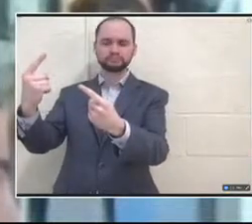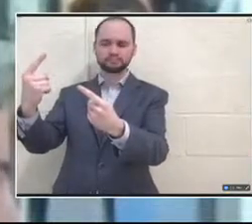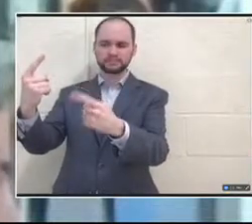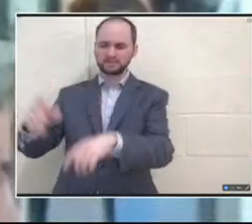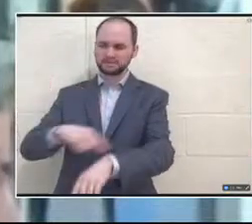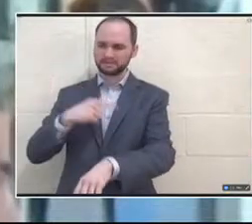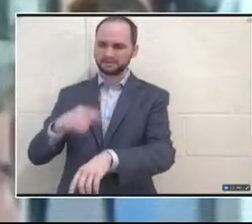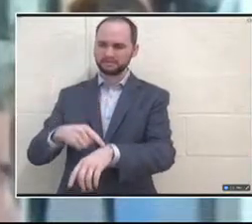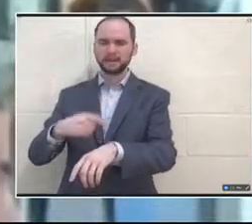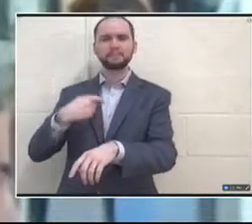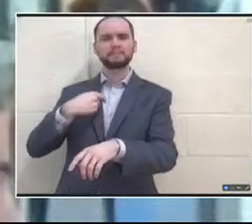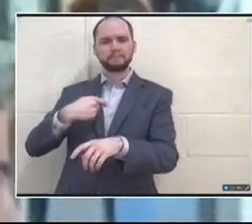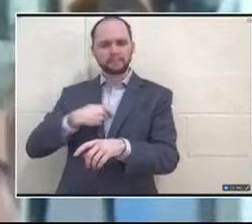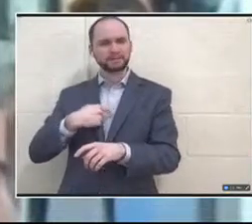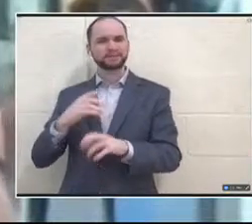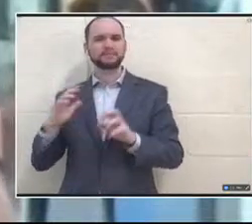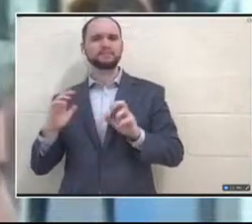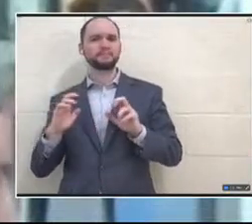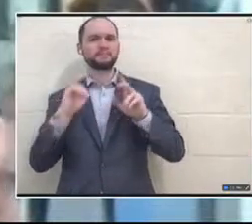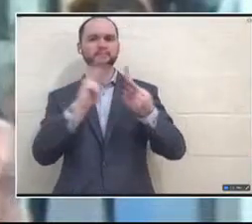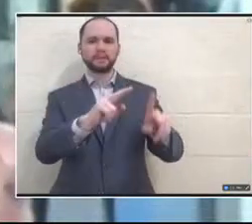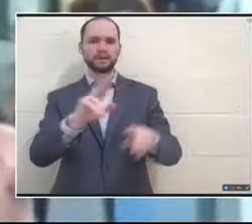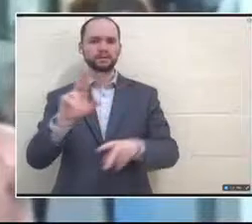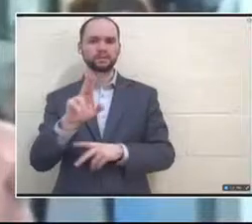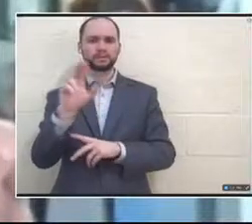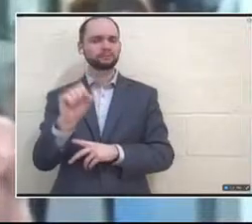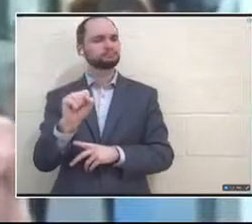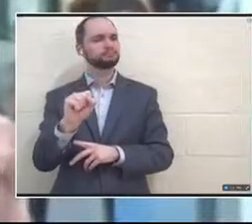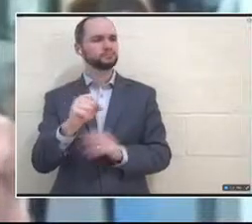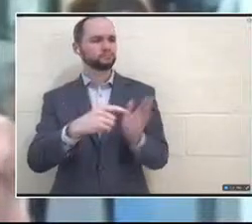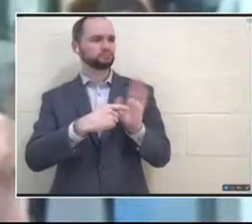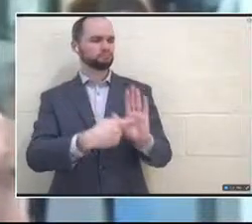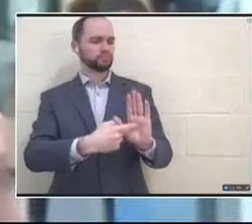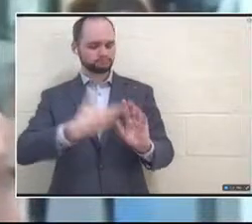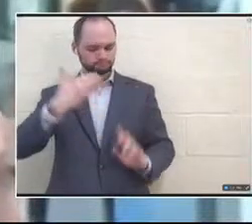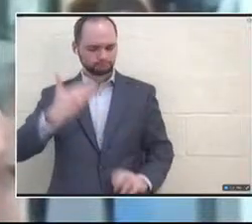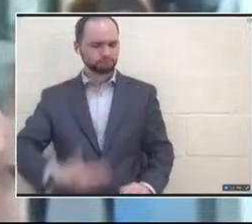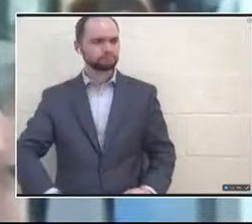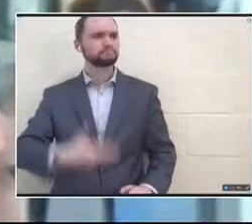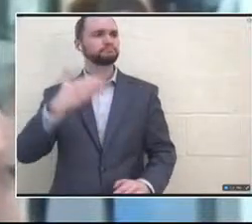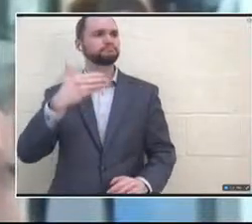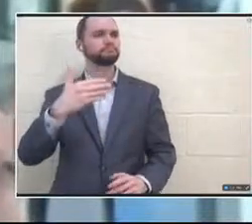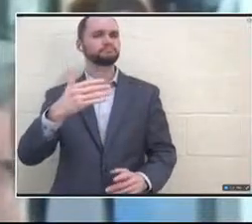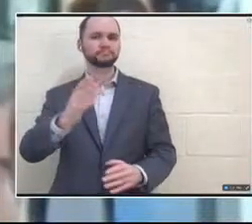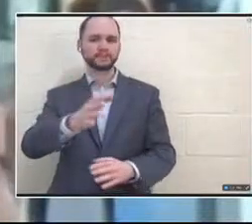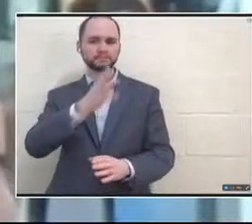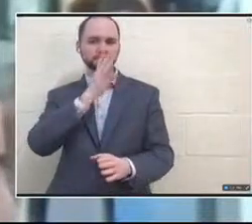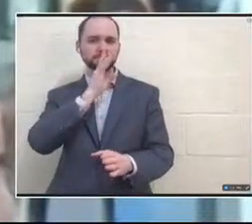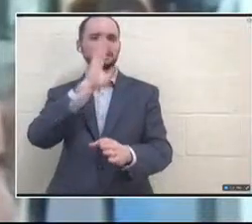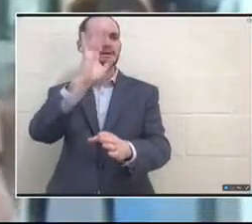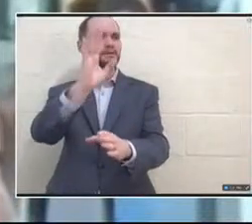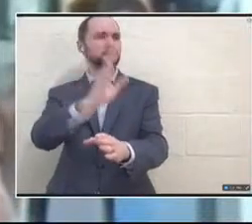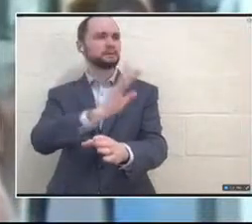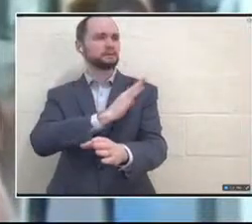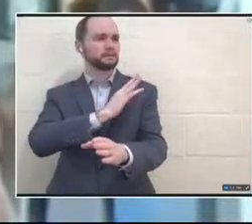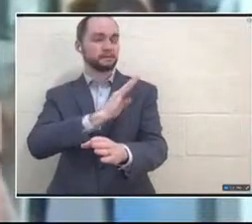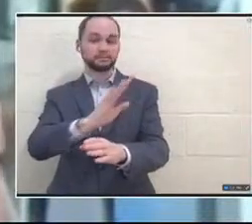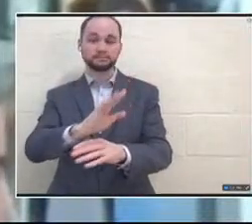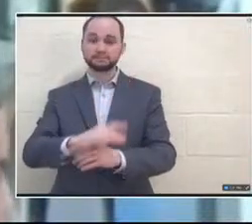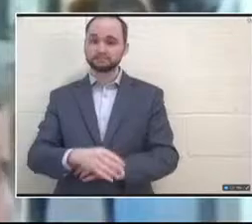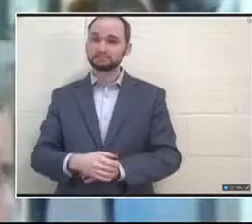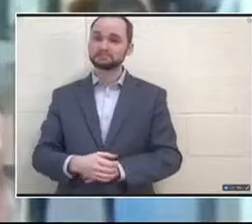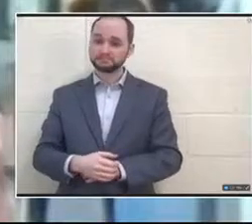I've made of myself. And I did and I came back and performed a season and then another season